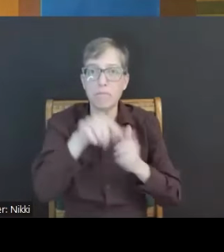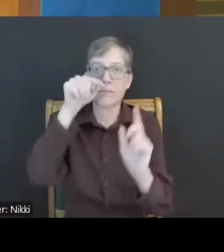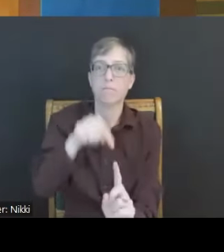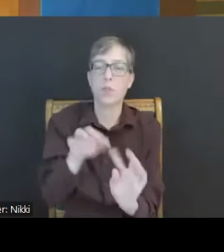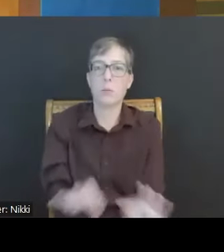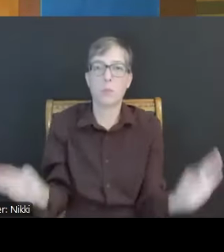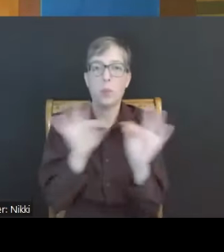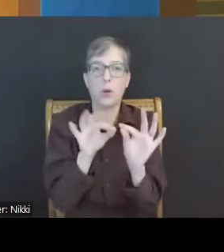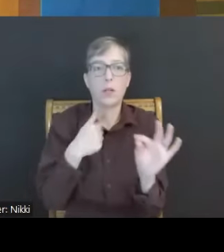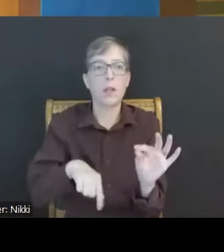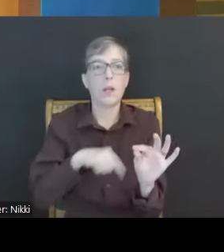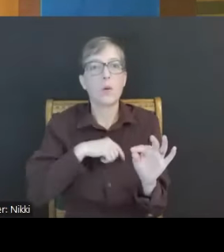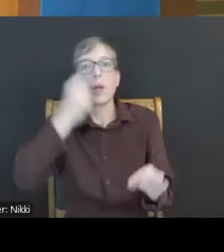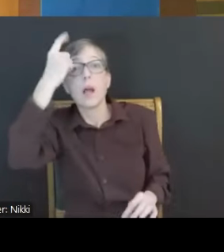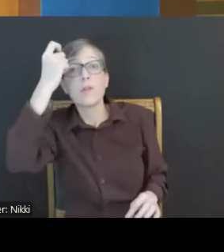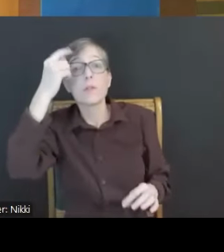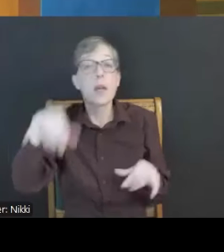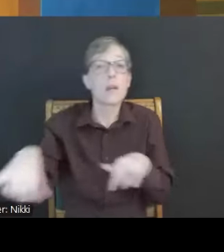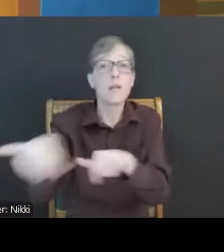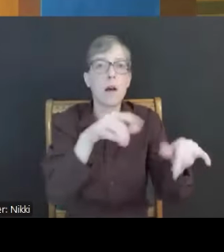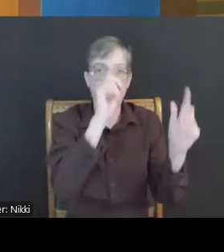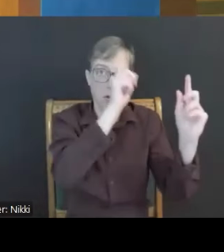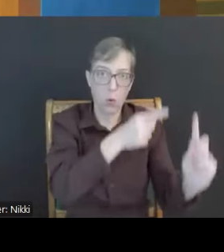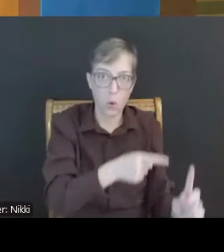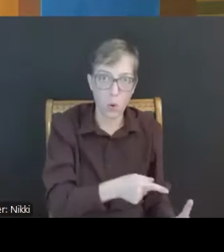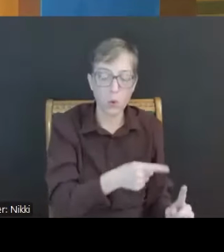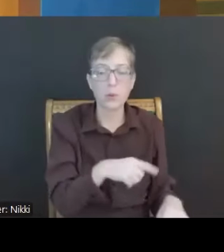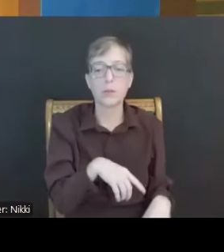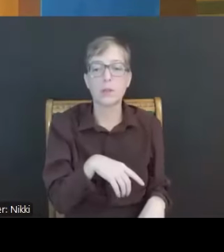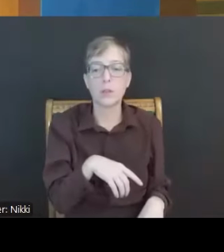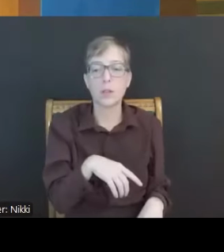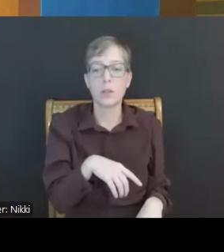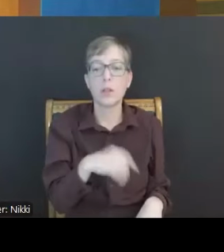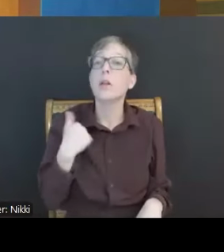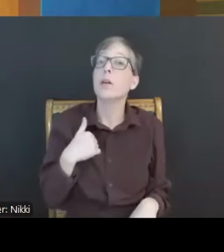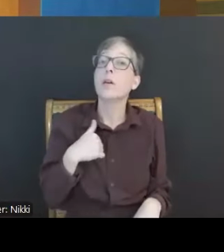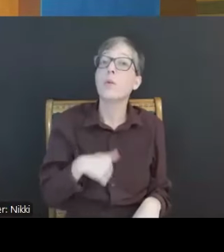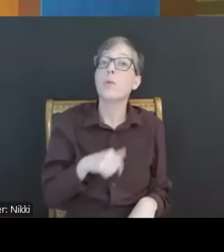that diverse um skills and making sure that you know we were fostering teamwork and Innovation um